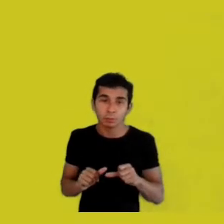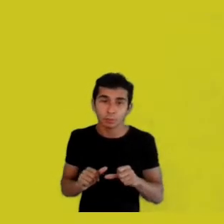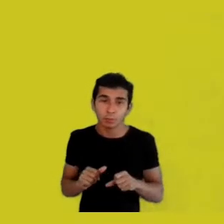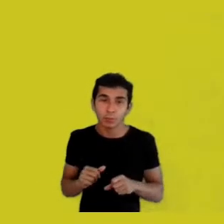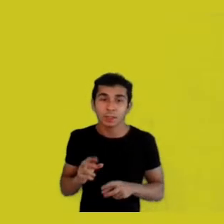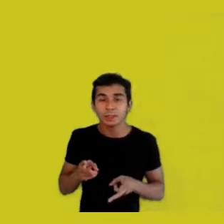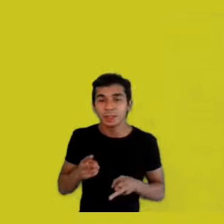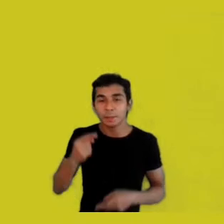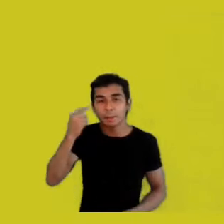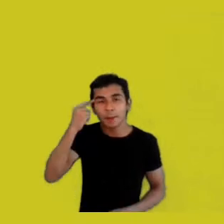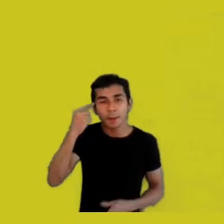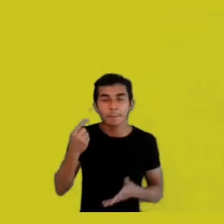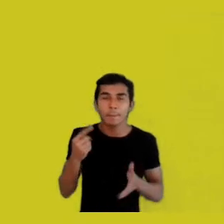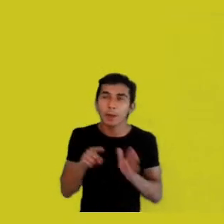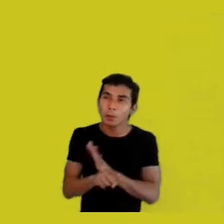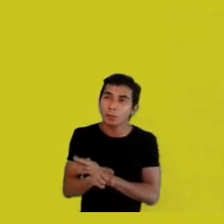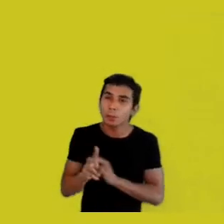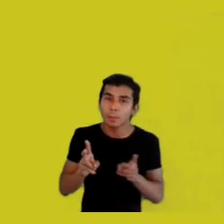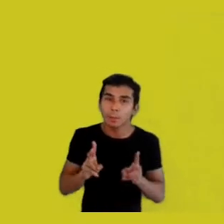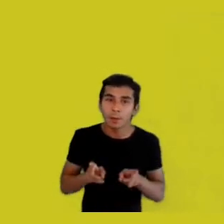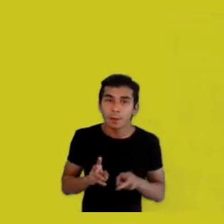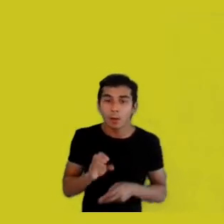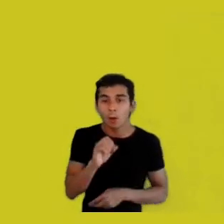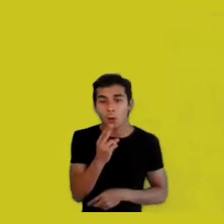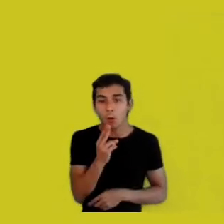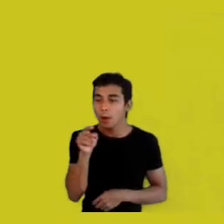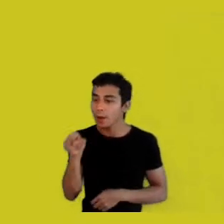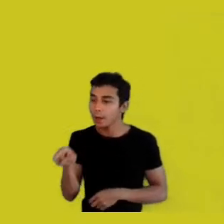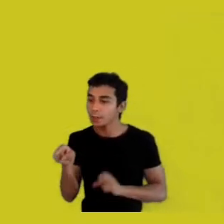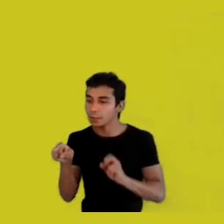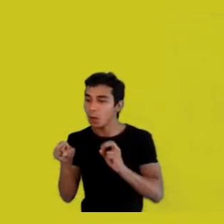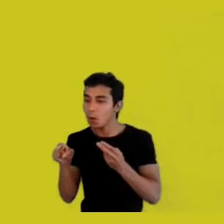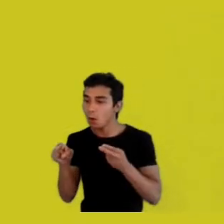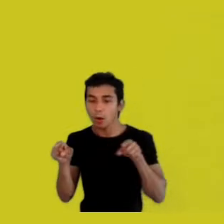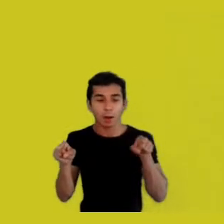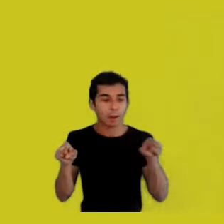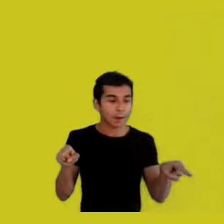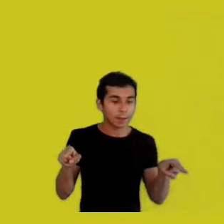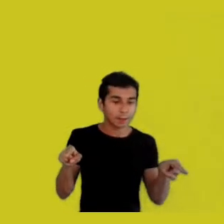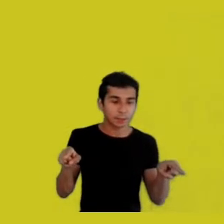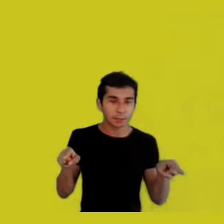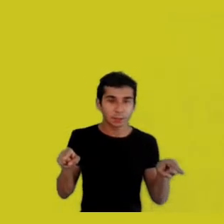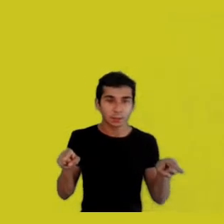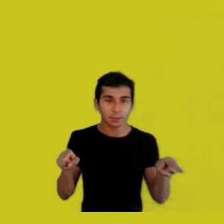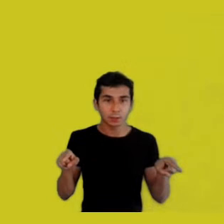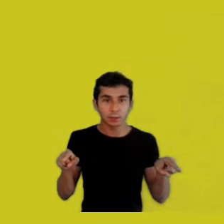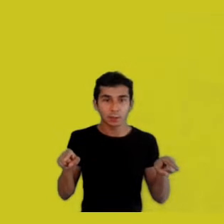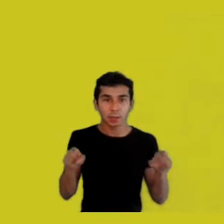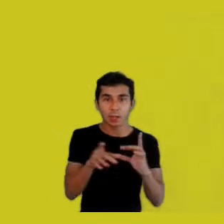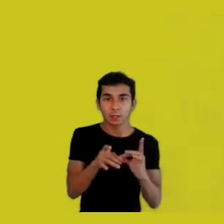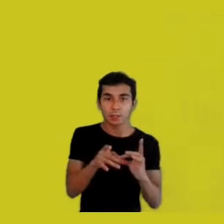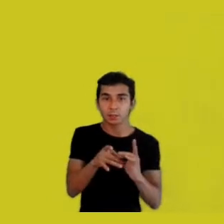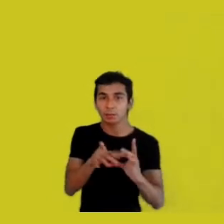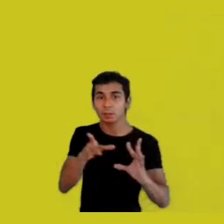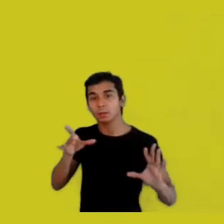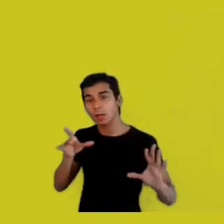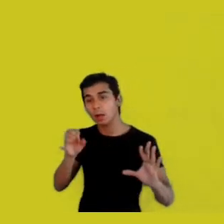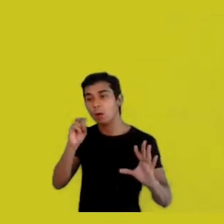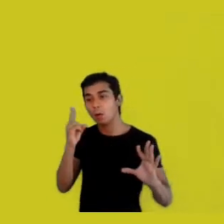“either this or that”. If we are disconnected, how do we reconnect?